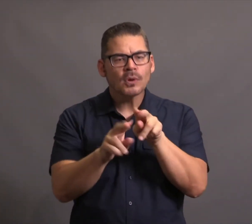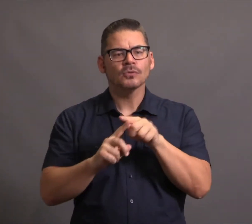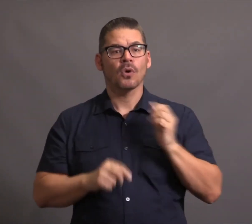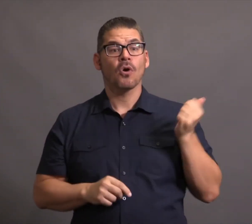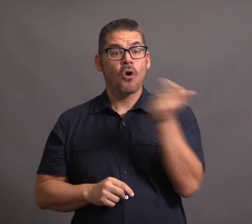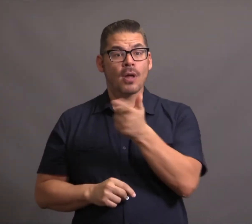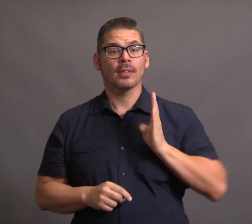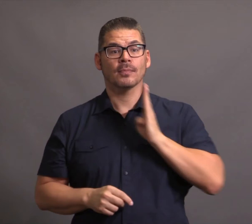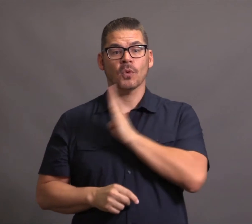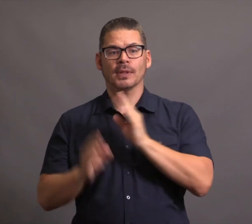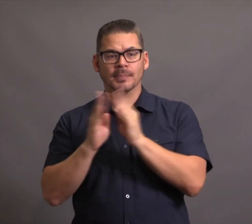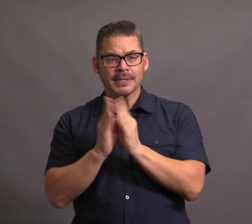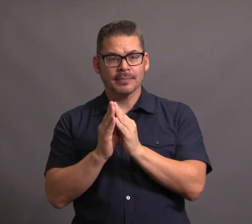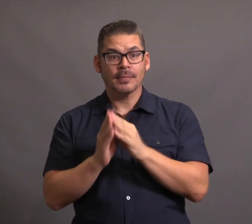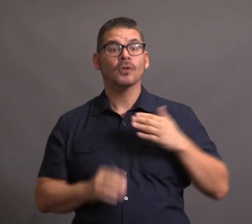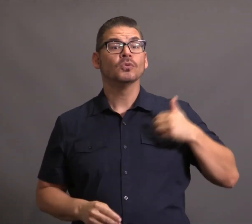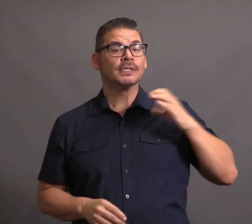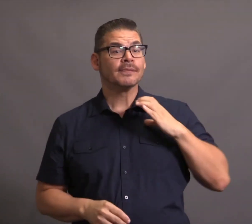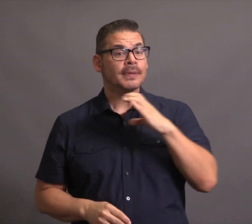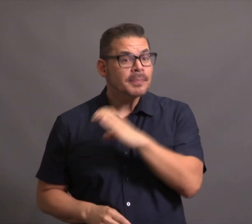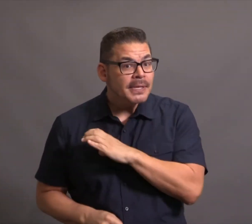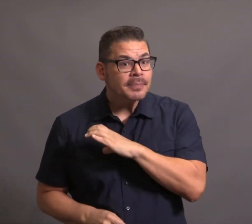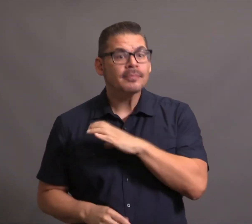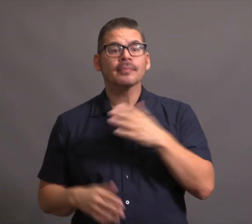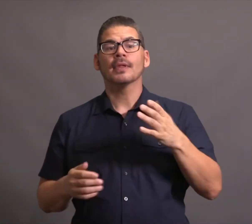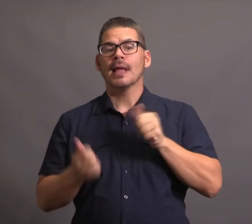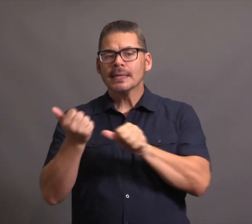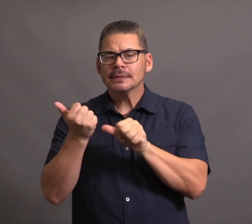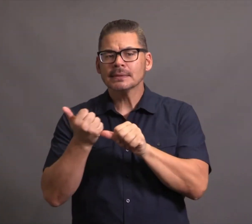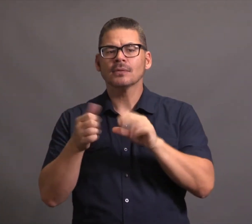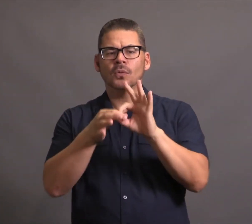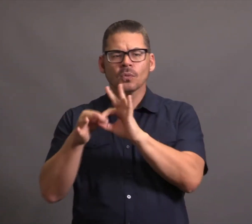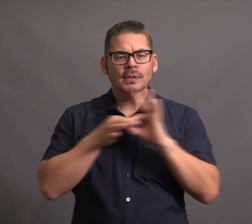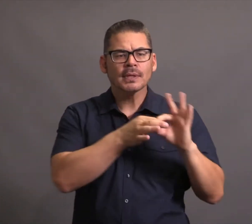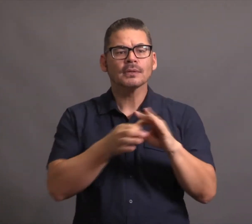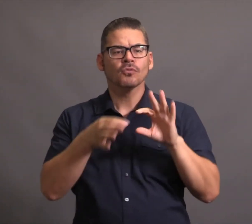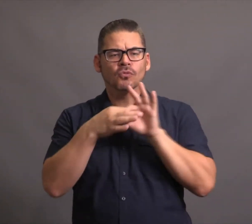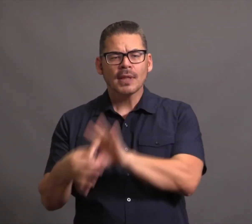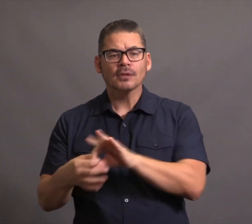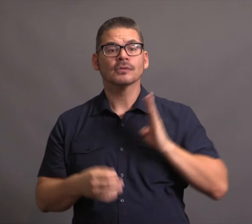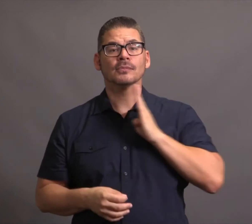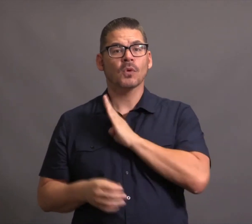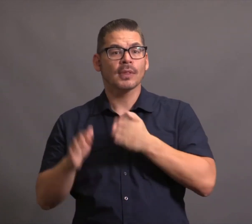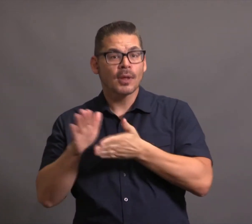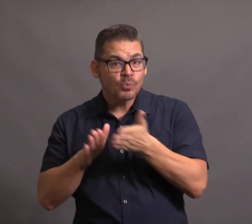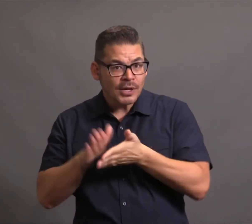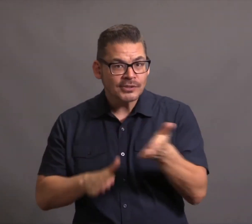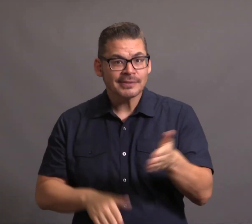all meetings of the Board or its Executive Committee, and assists in coordination of Board related operations.